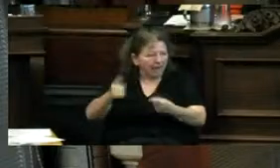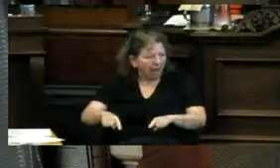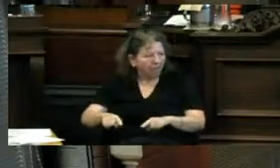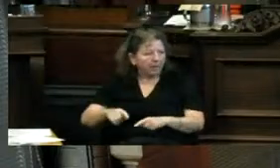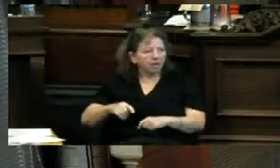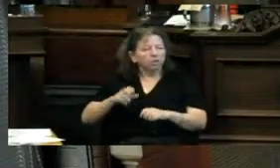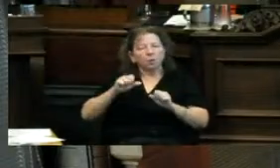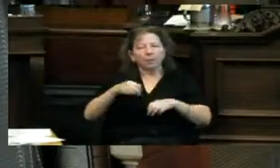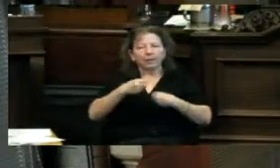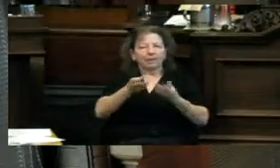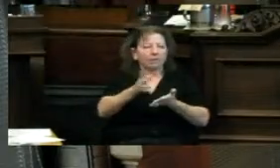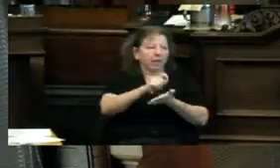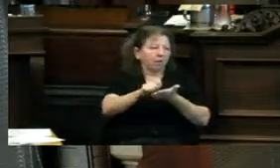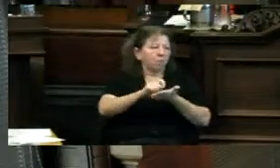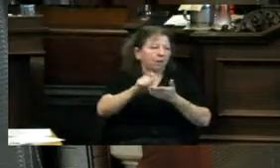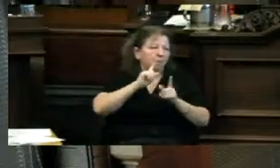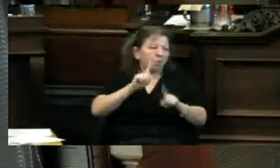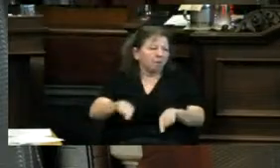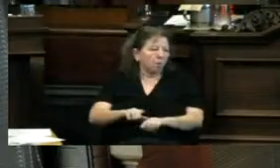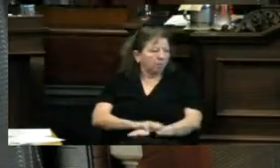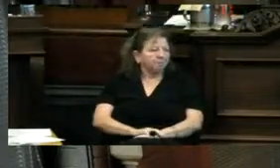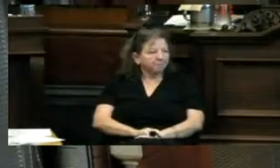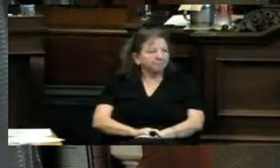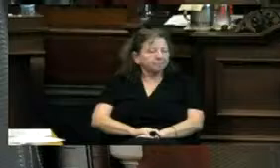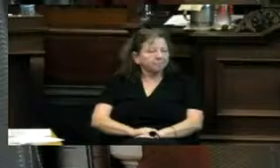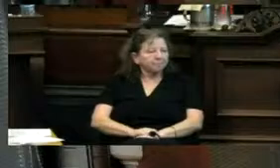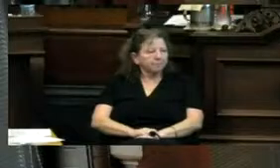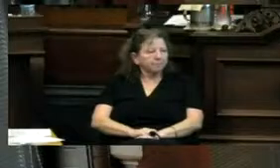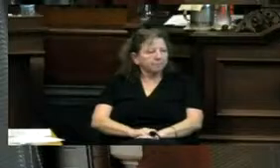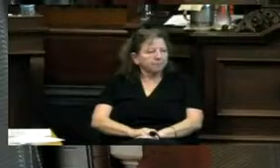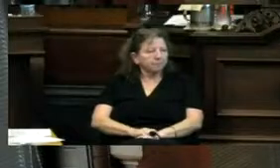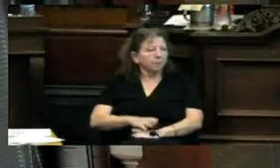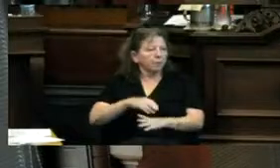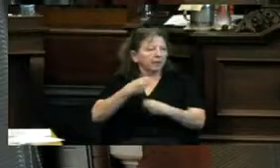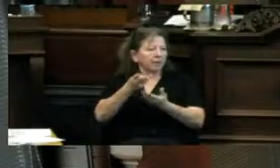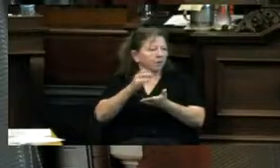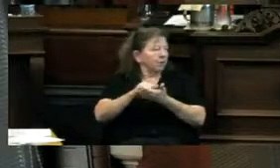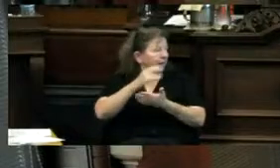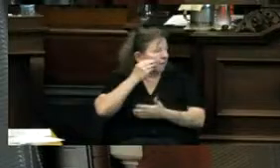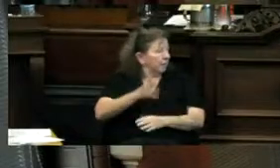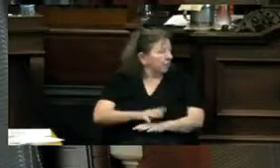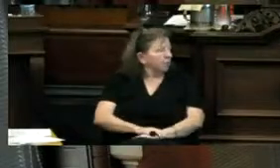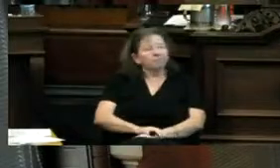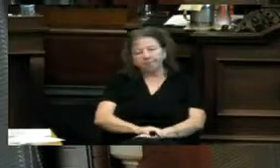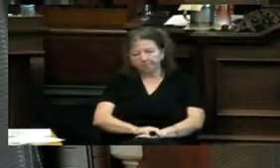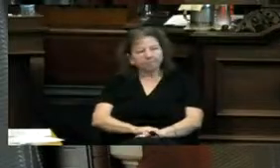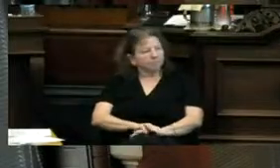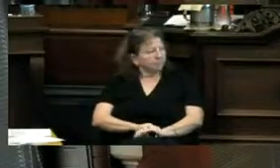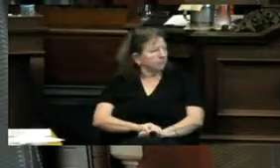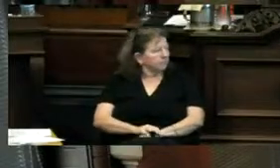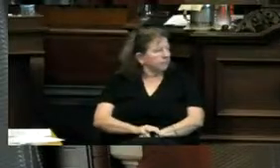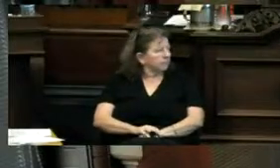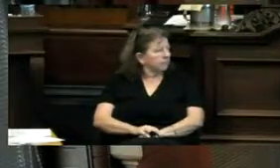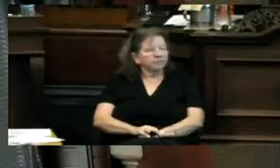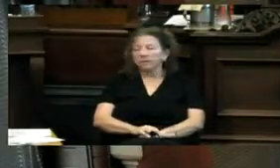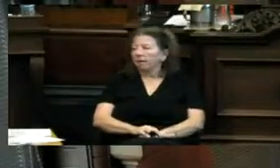can also use the data to see peak hours on when, when gunshots are happening. So we can give you all that in